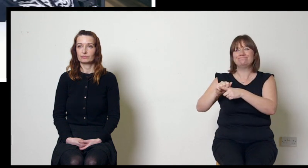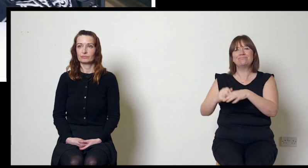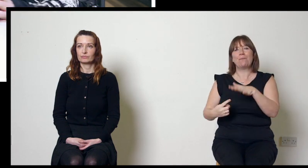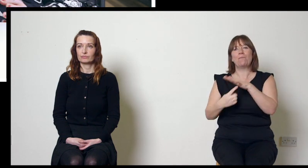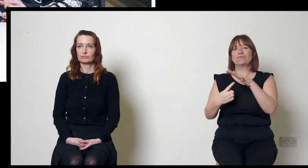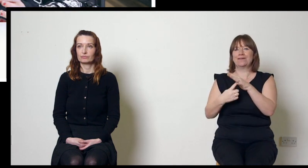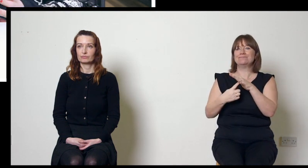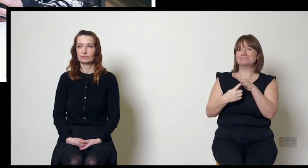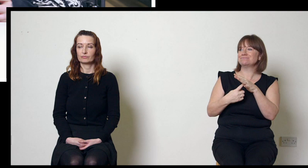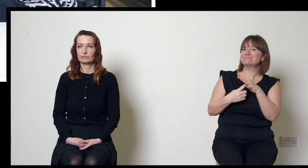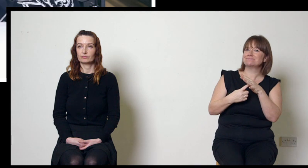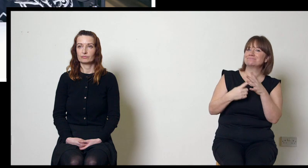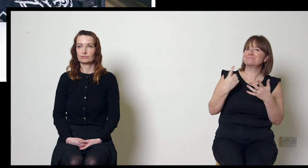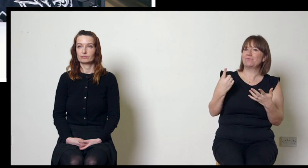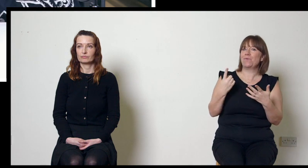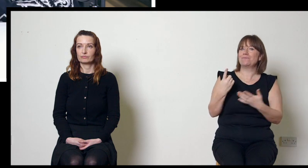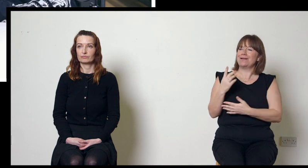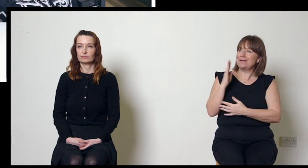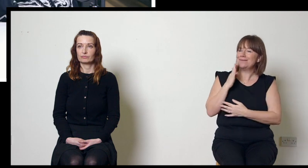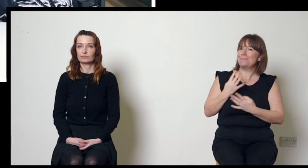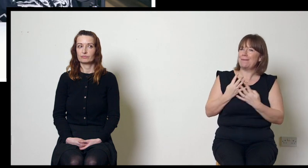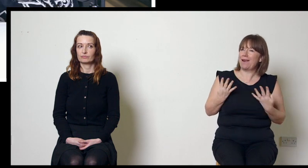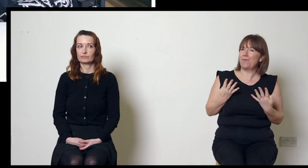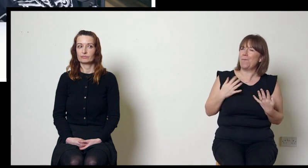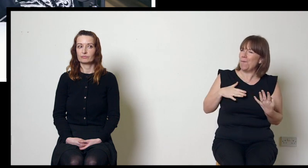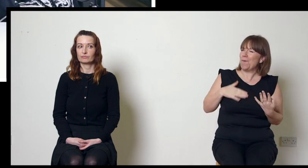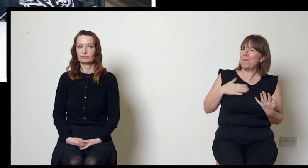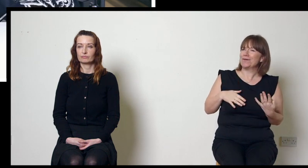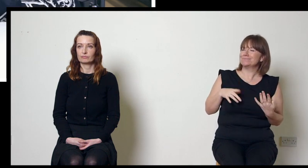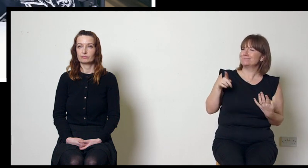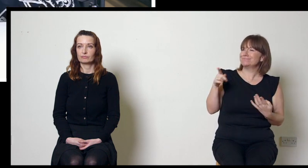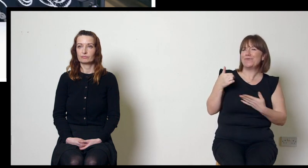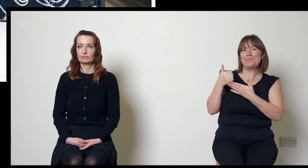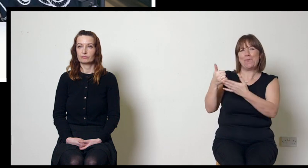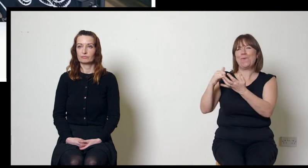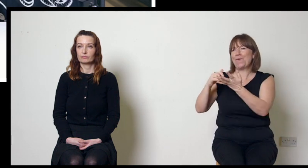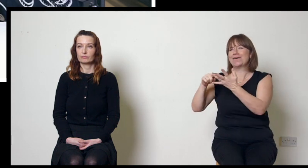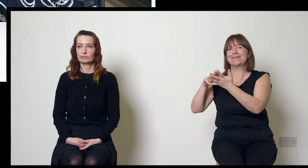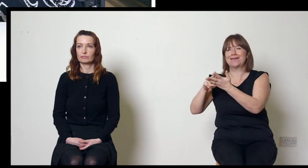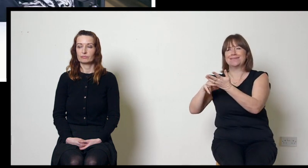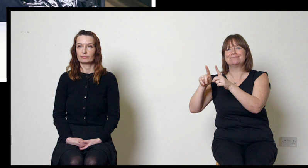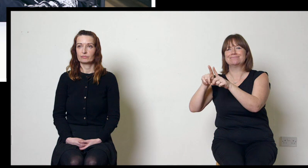and were able to listen to what the panel were telling us about really wanting to support Sonny, but then also provide a space